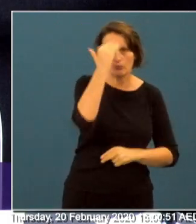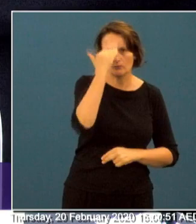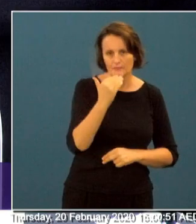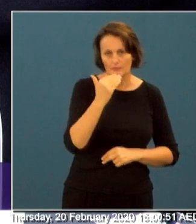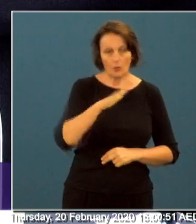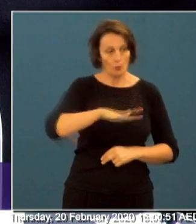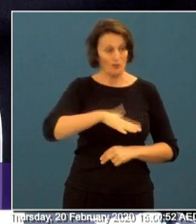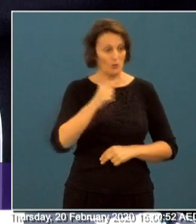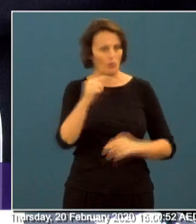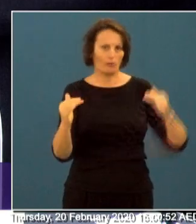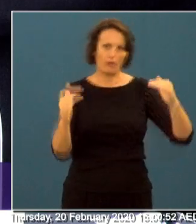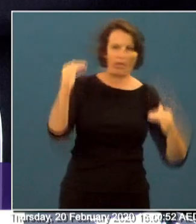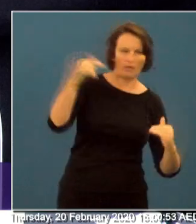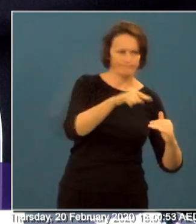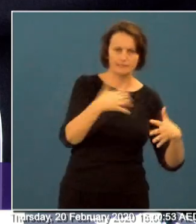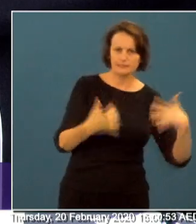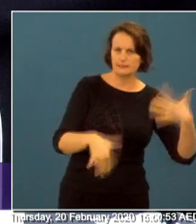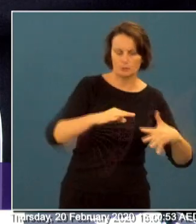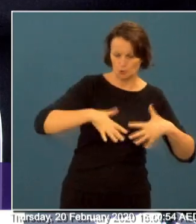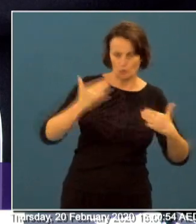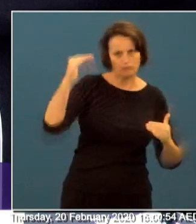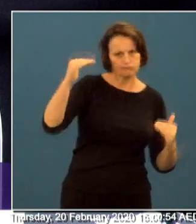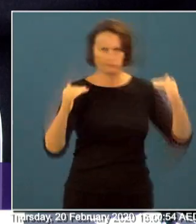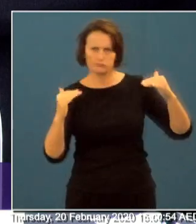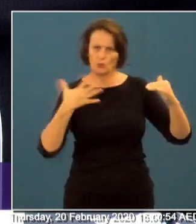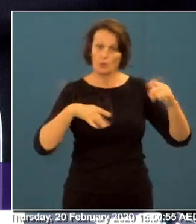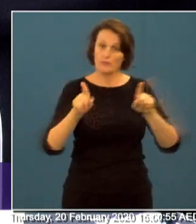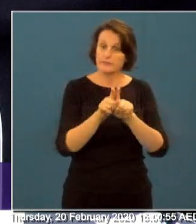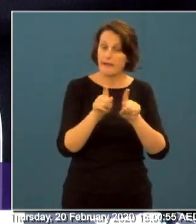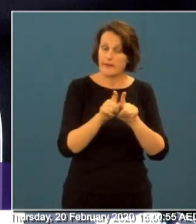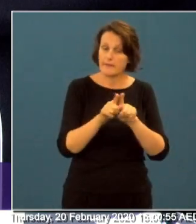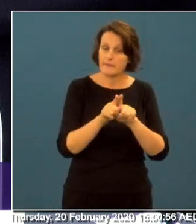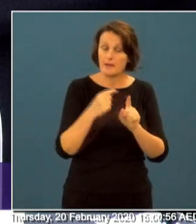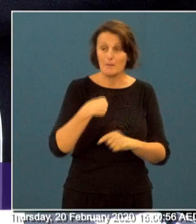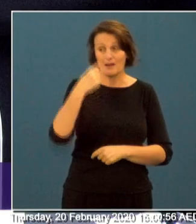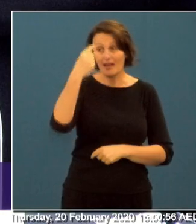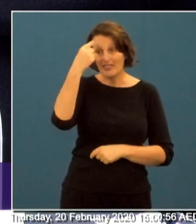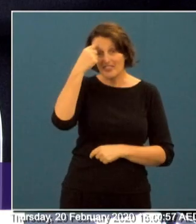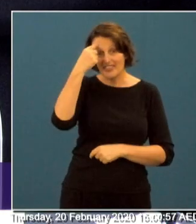But I think that when we look — given the complexity of the health needs,